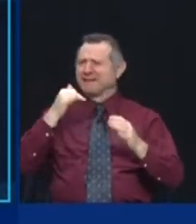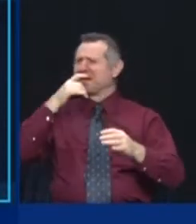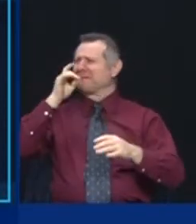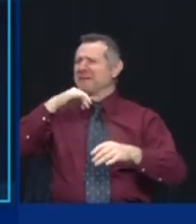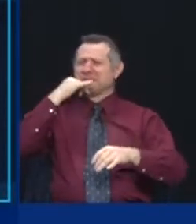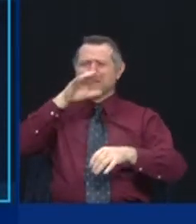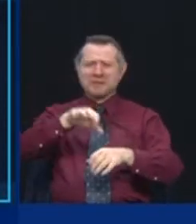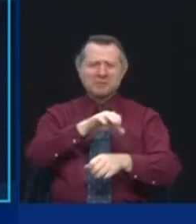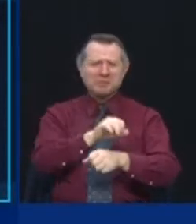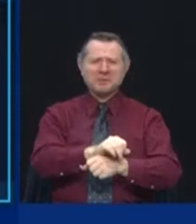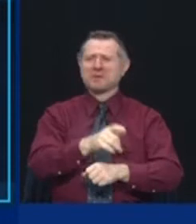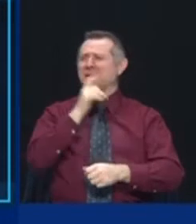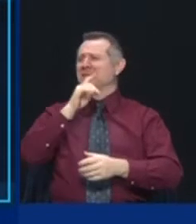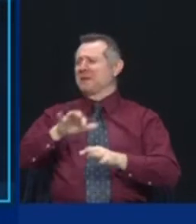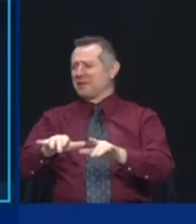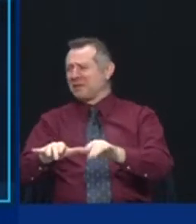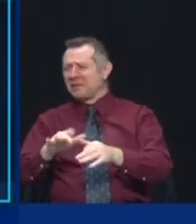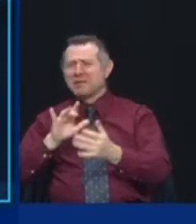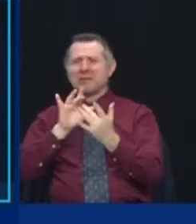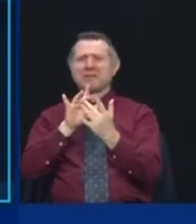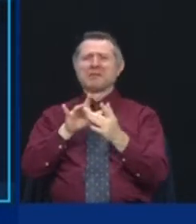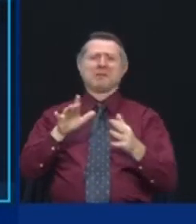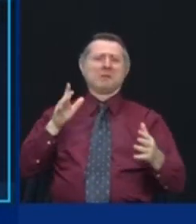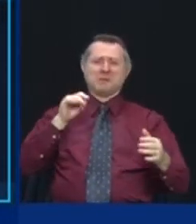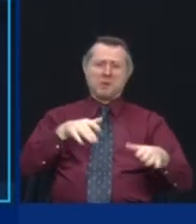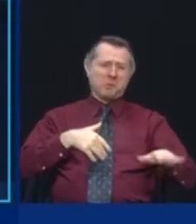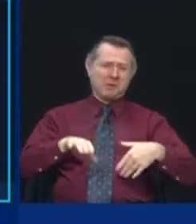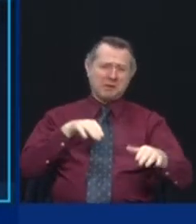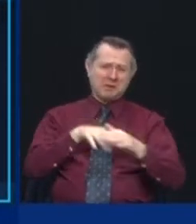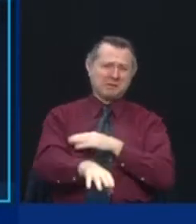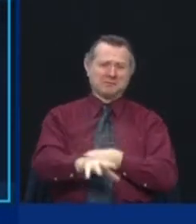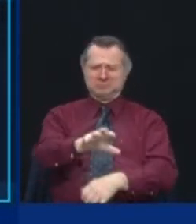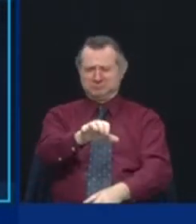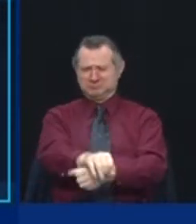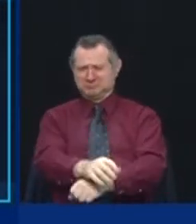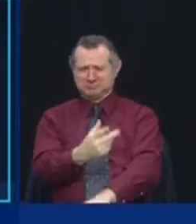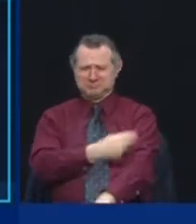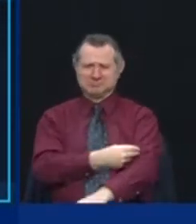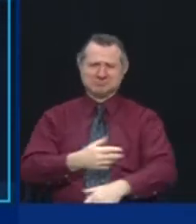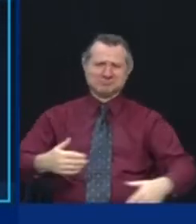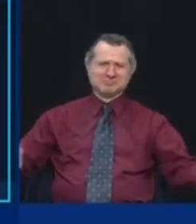MUCH EASIER TO GET VACCINATED. YOU DON'T HAVE TO MAKE AN APPOINTMENT. IT'S WALK IN.